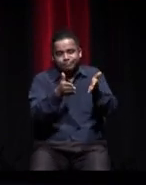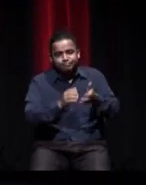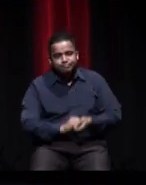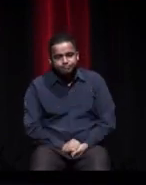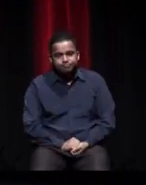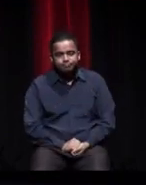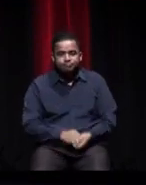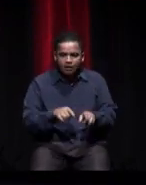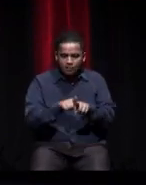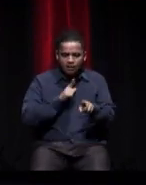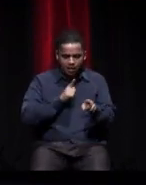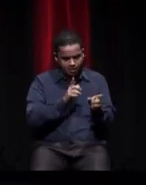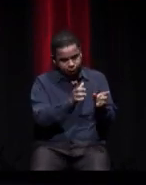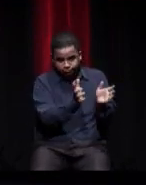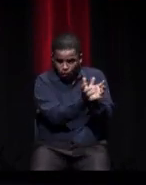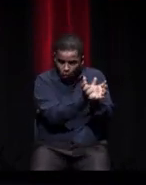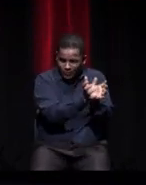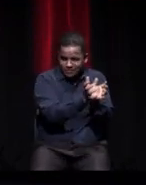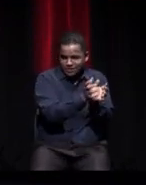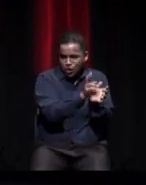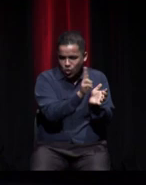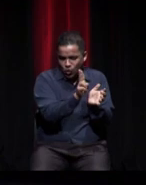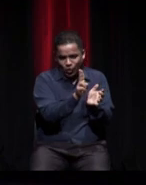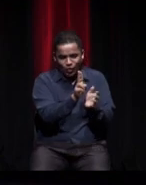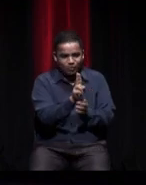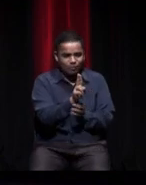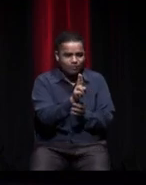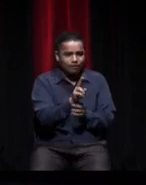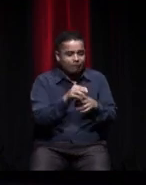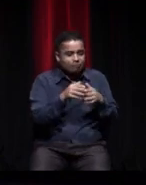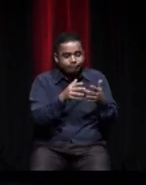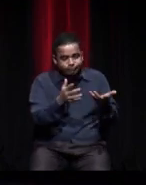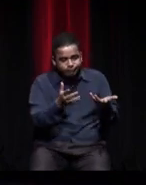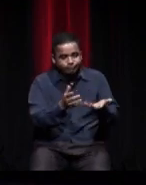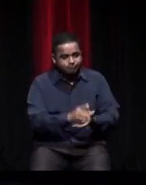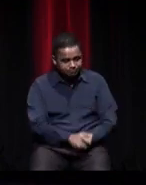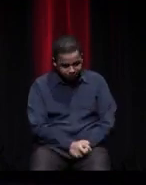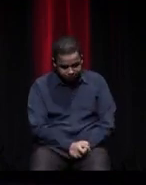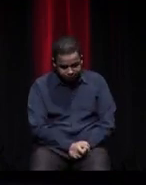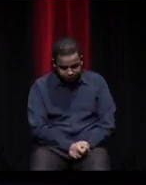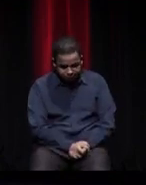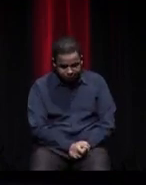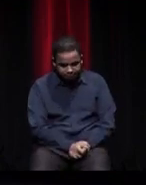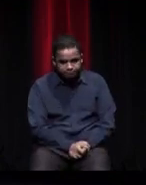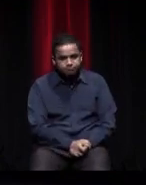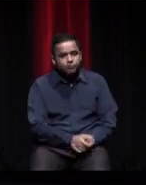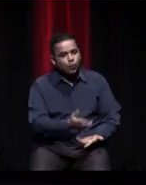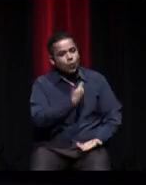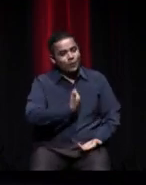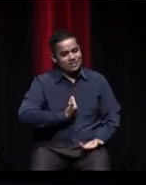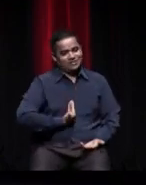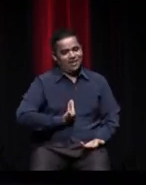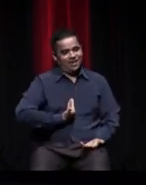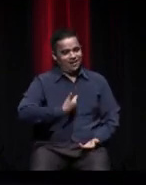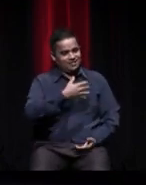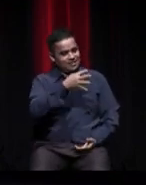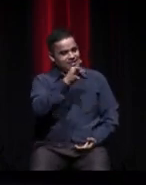Aside from the existence of a commission called by the at the time president of the Superior Electoral Court,